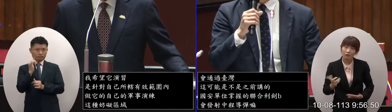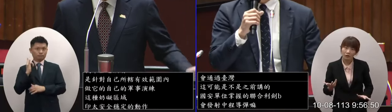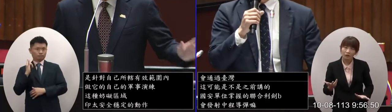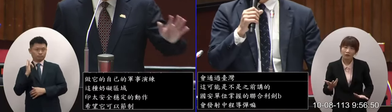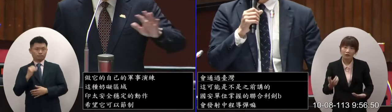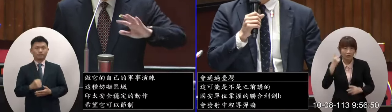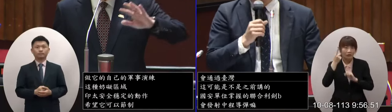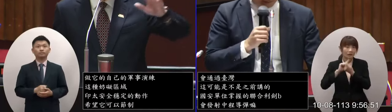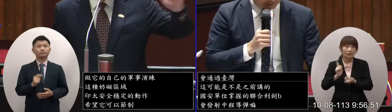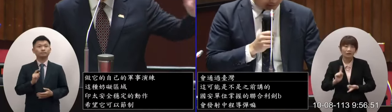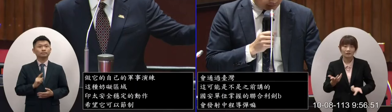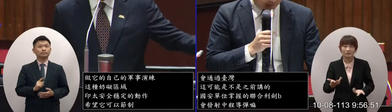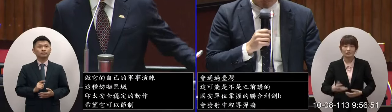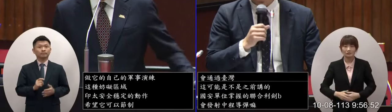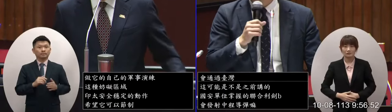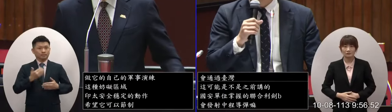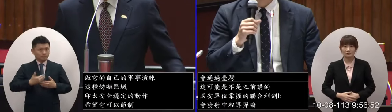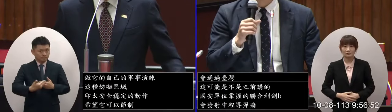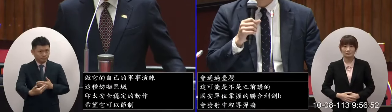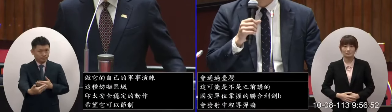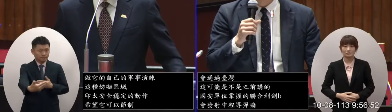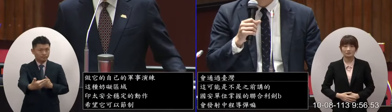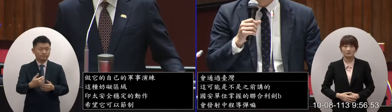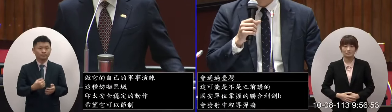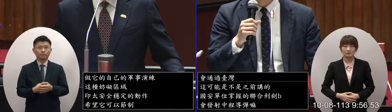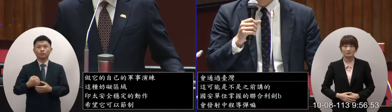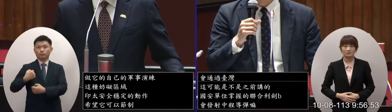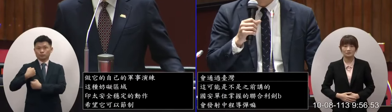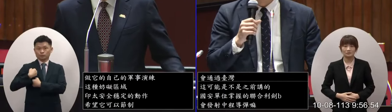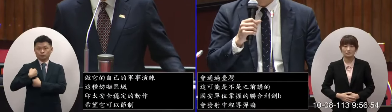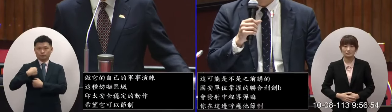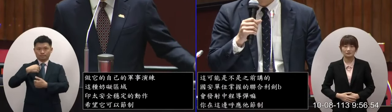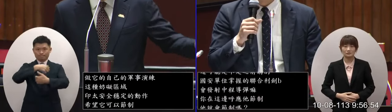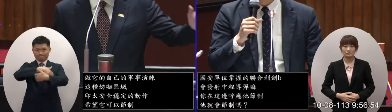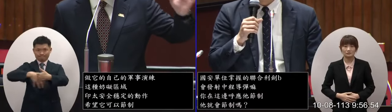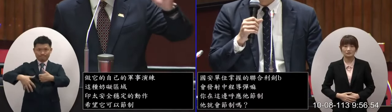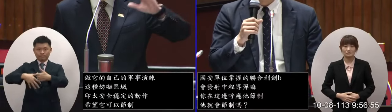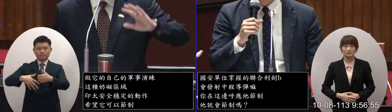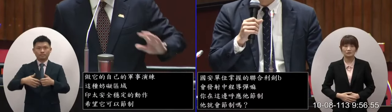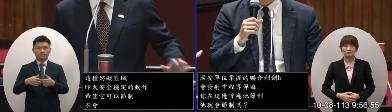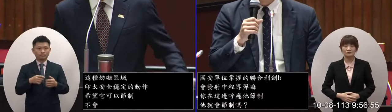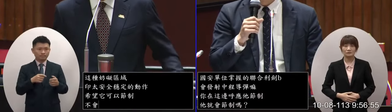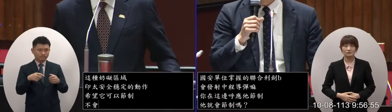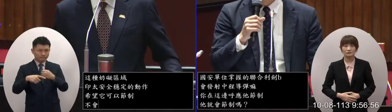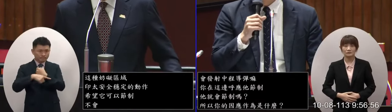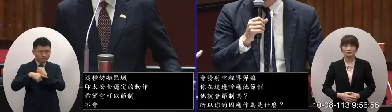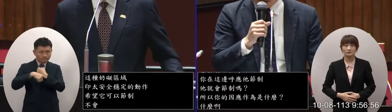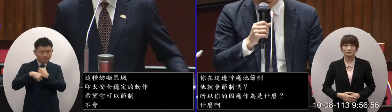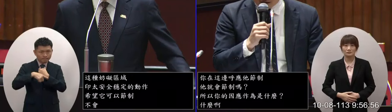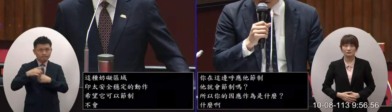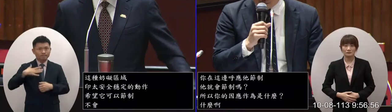In all the processes, we have to ask the military units to be able to control it. Detailed understanding or even monitoring of the understanding process